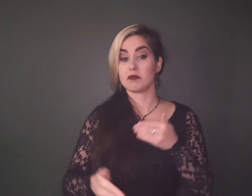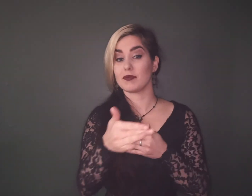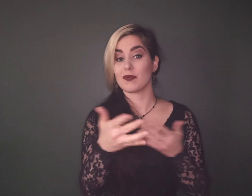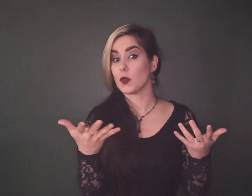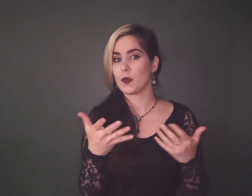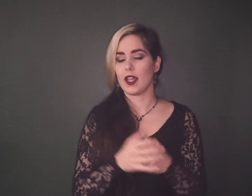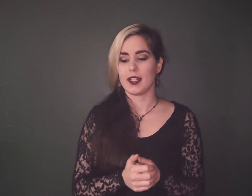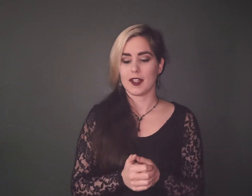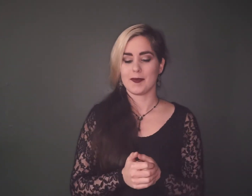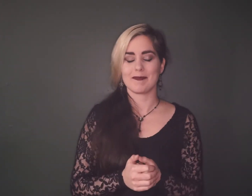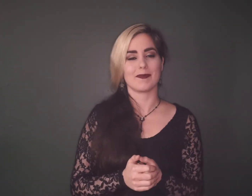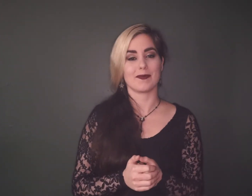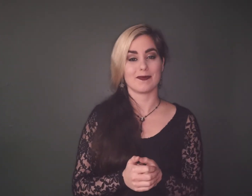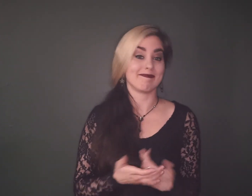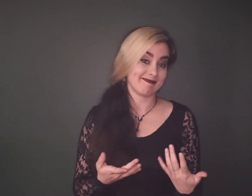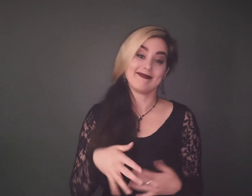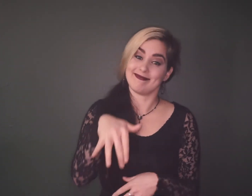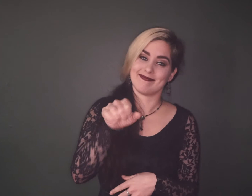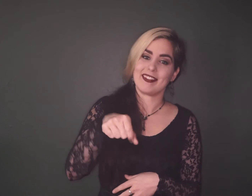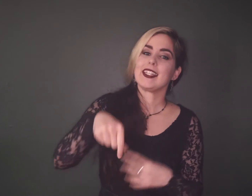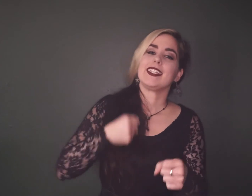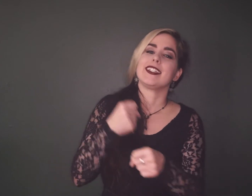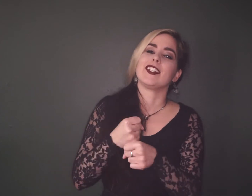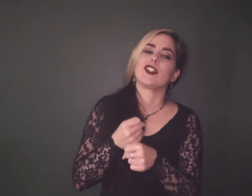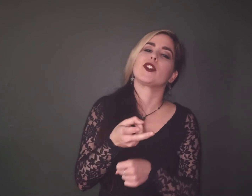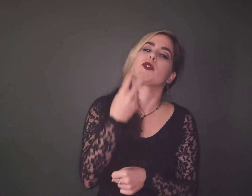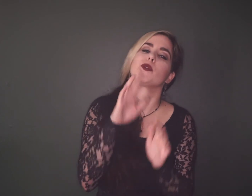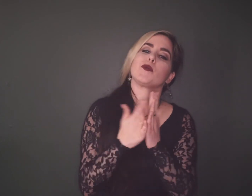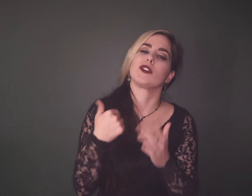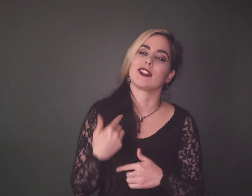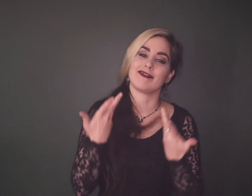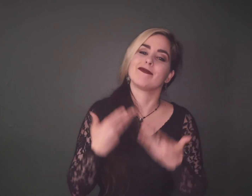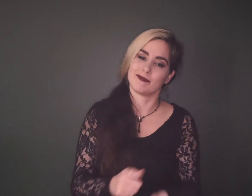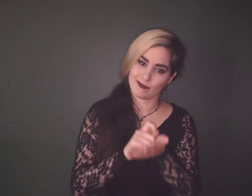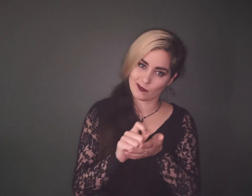What's coming up? Well, it's true, I wrote two books this year during 2017.